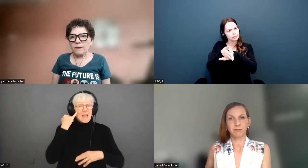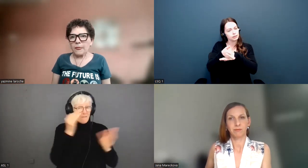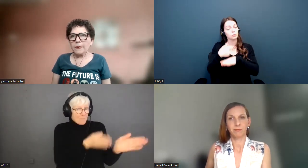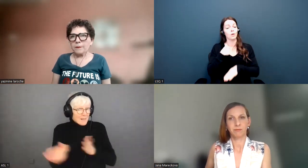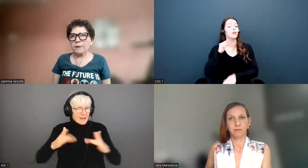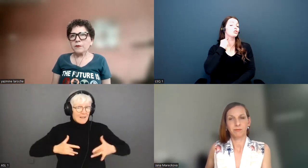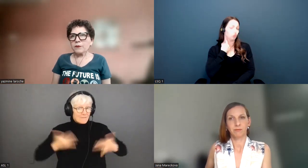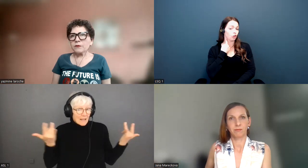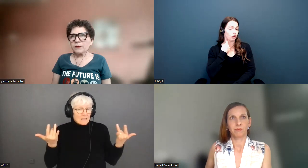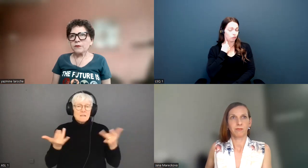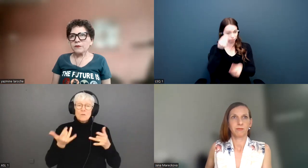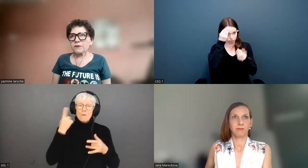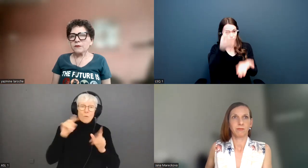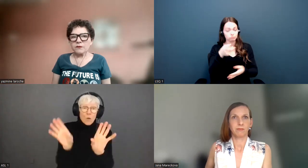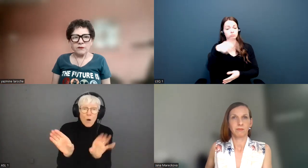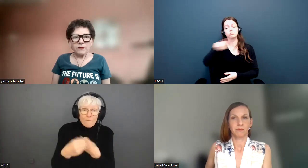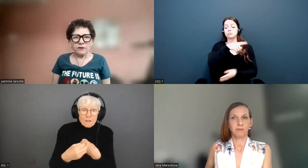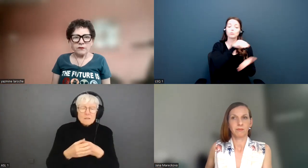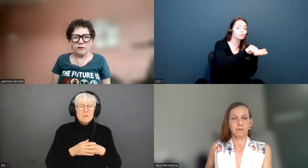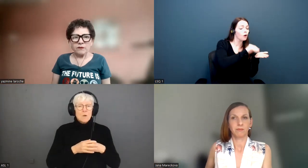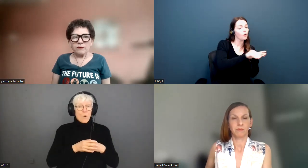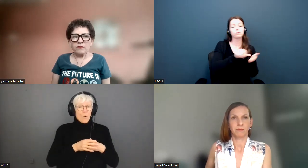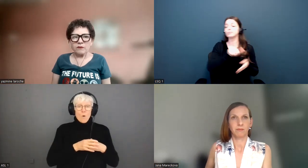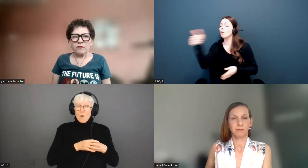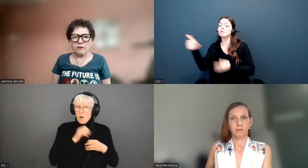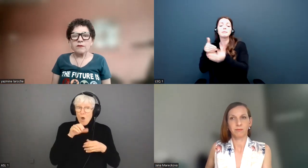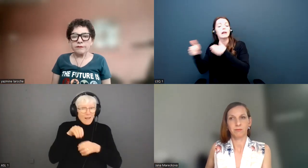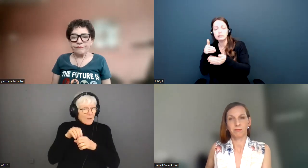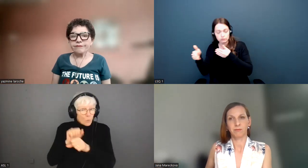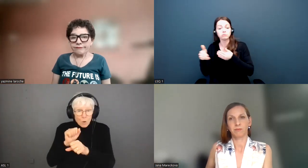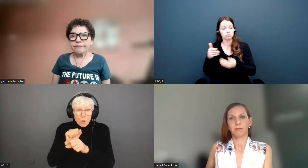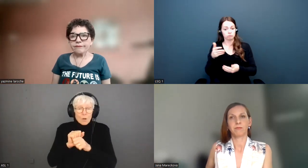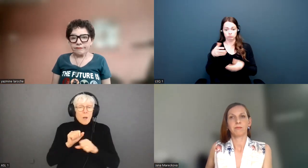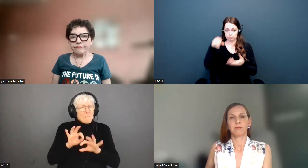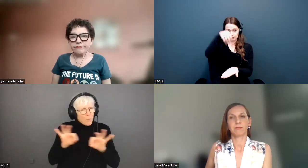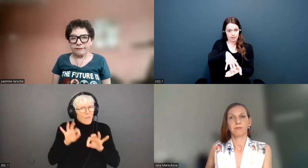in the office or outside of the office make sure your Venue is accessible uh plan that